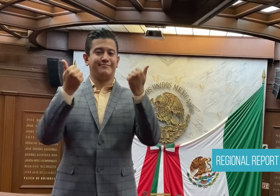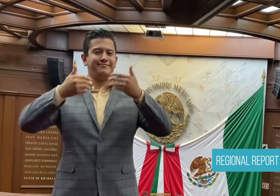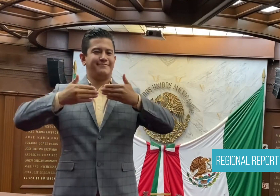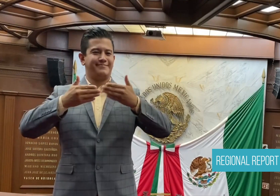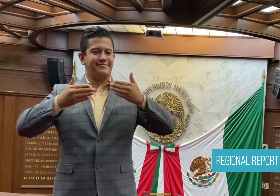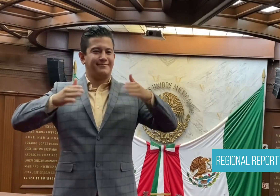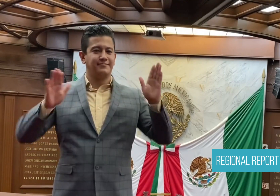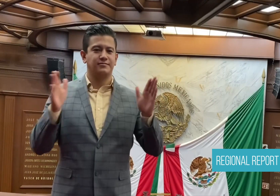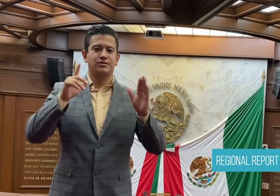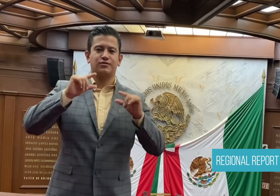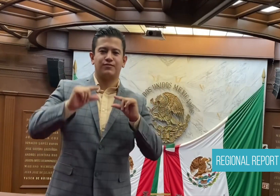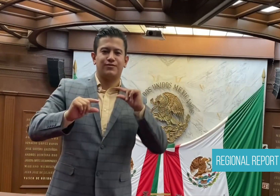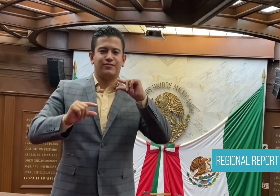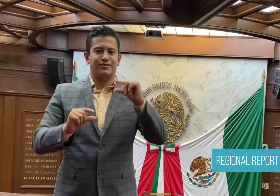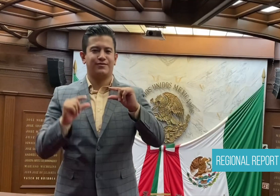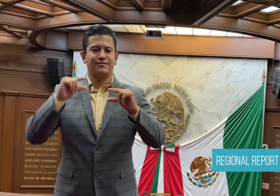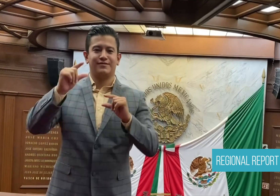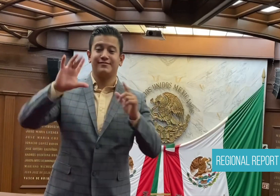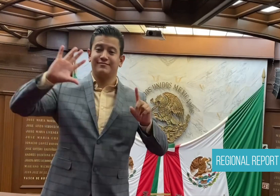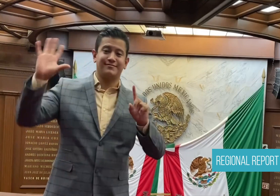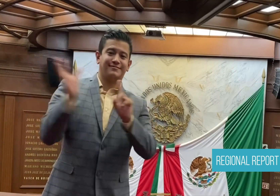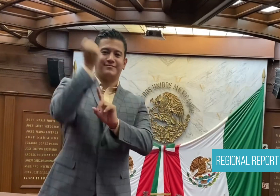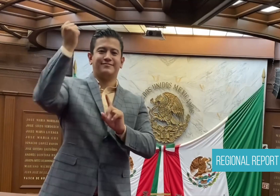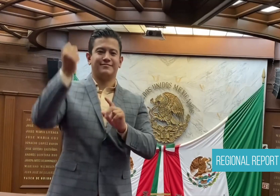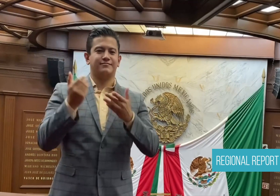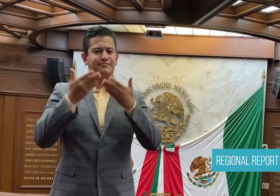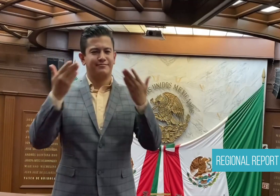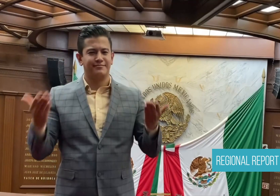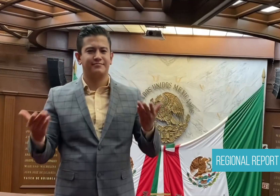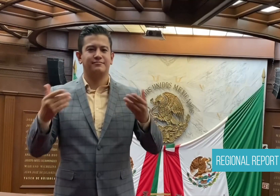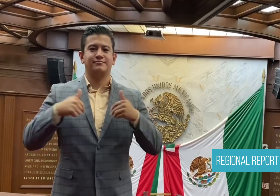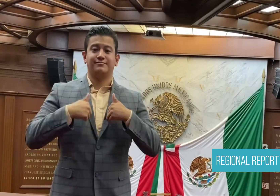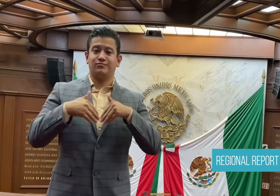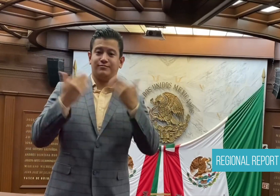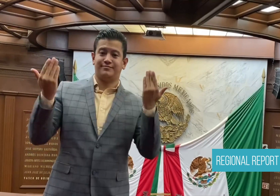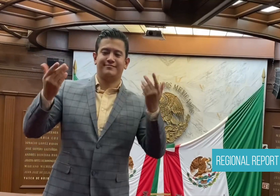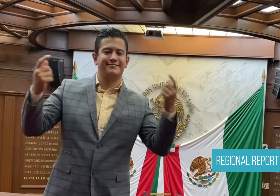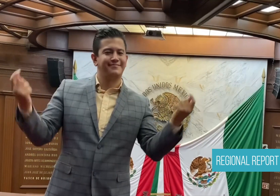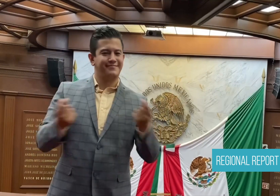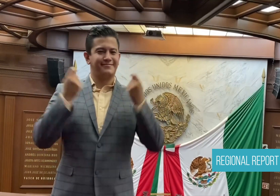as empowering disabled people to break barriers